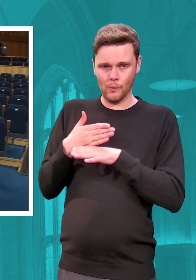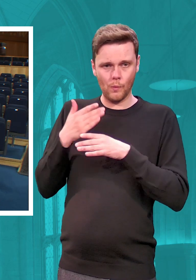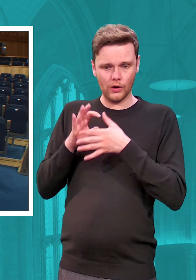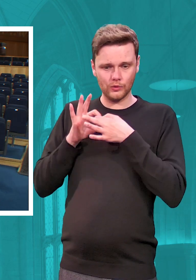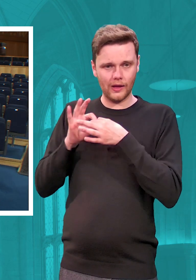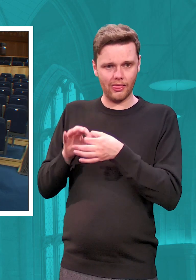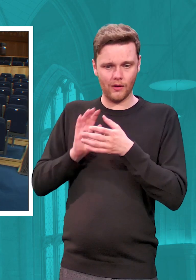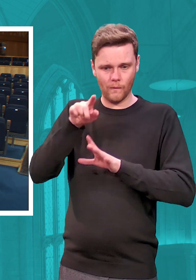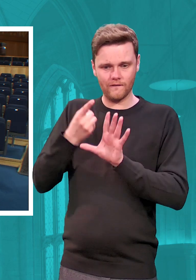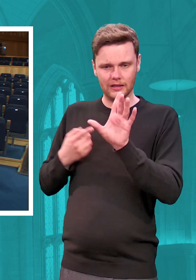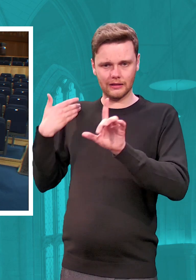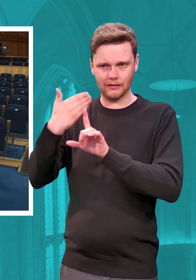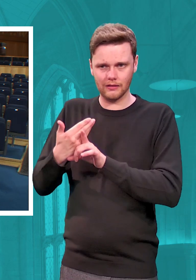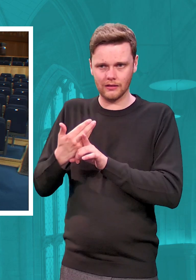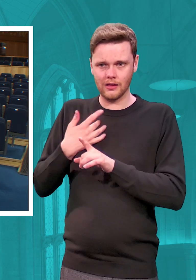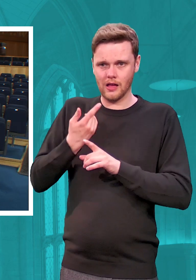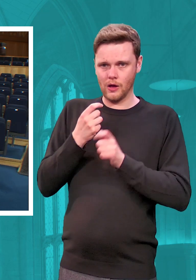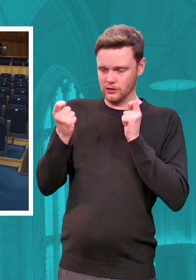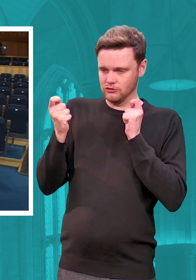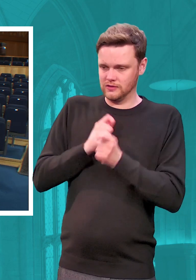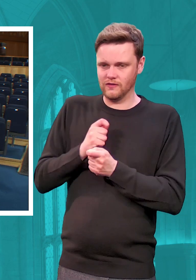especially how we transformed our ways of being church during the pandemic.